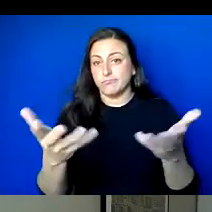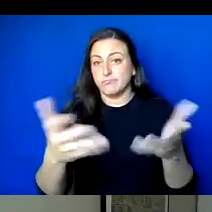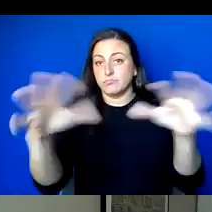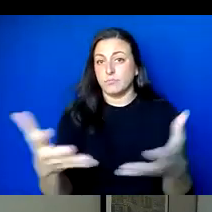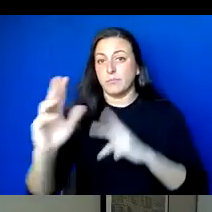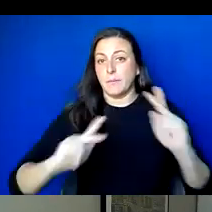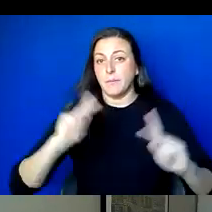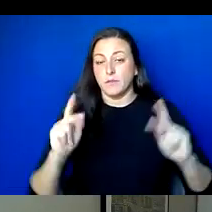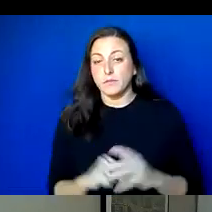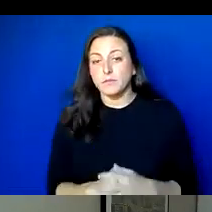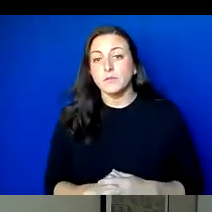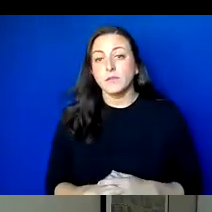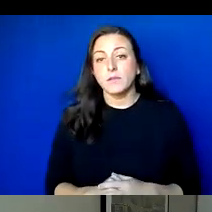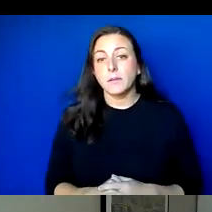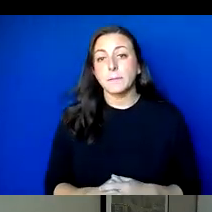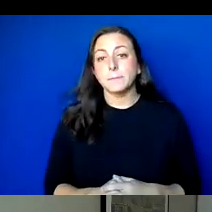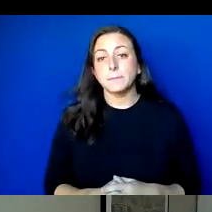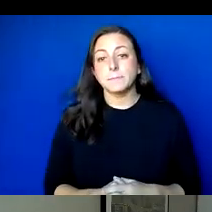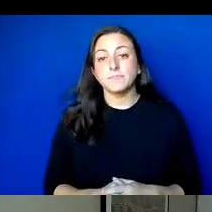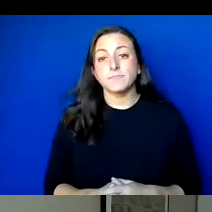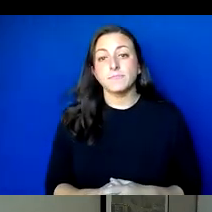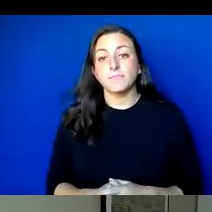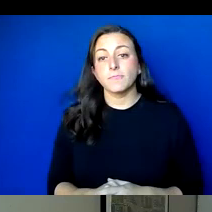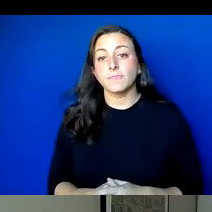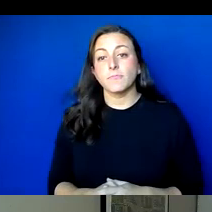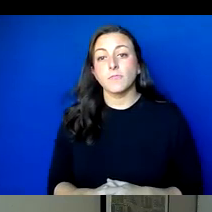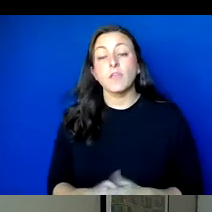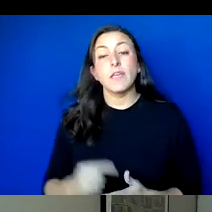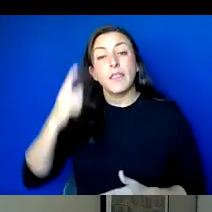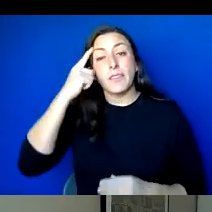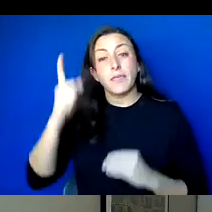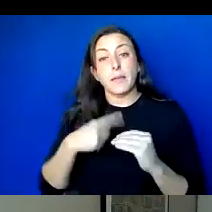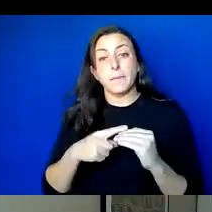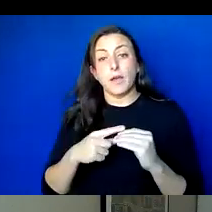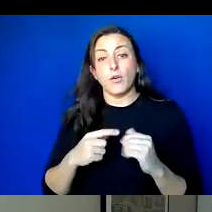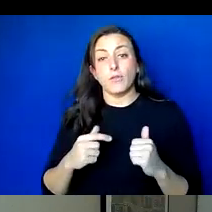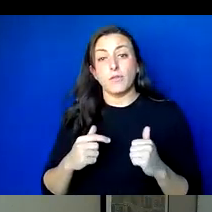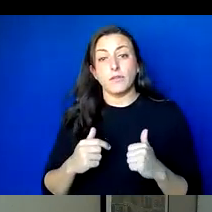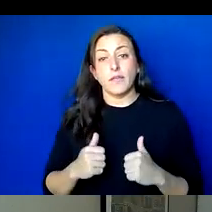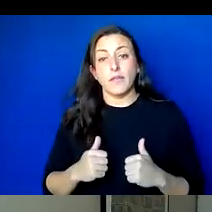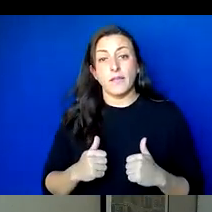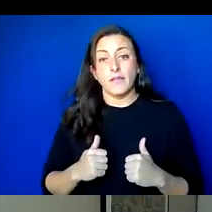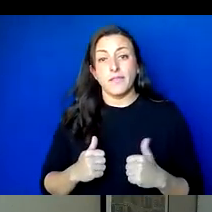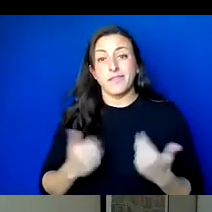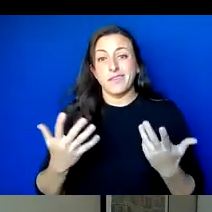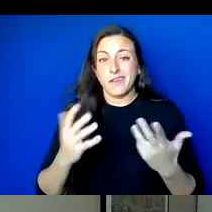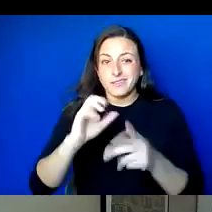It makes sense if you think about the lifespan of a pandemic that there are different